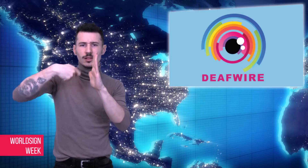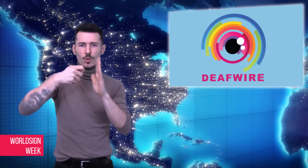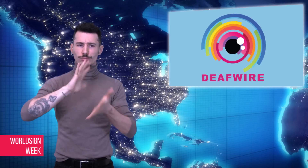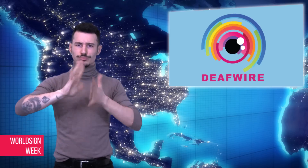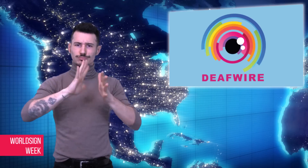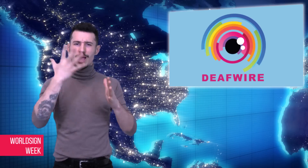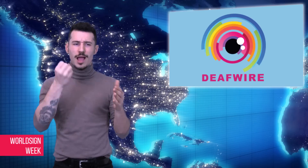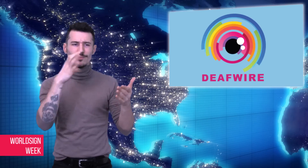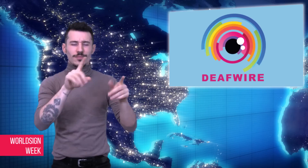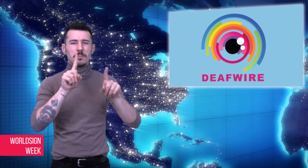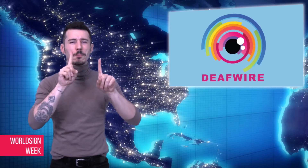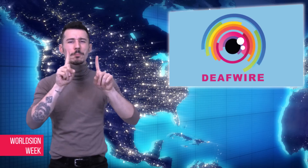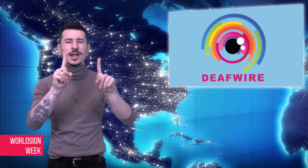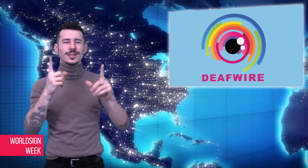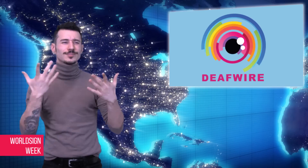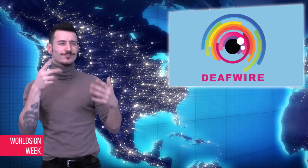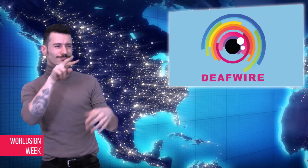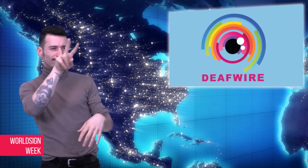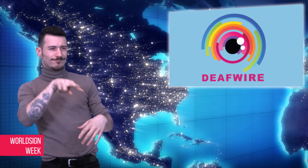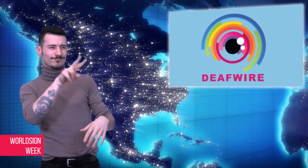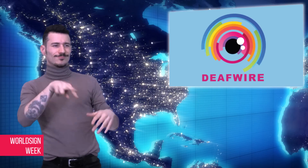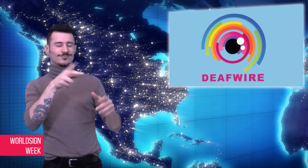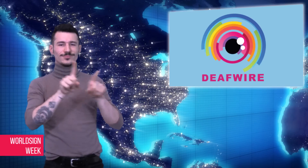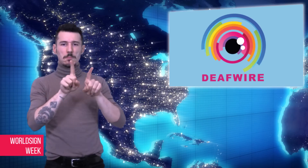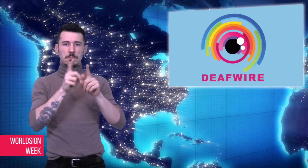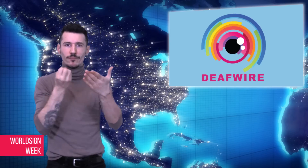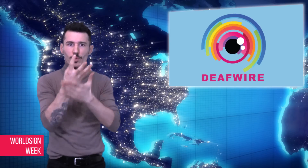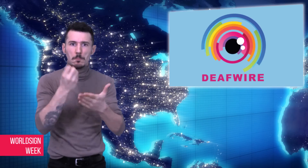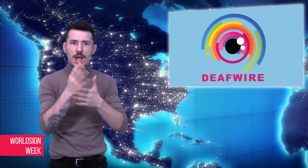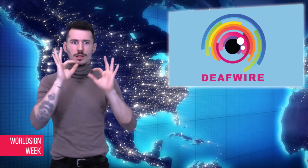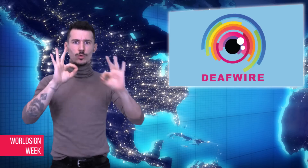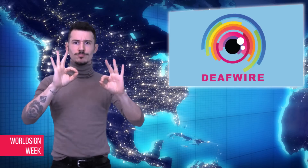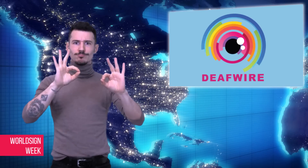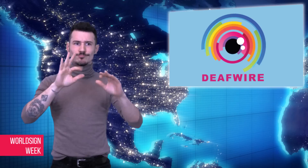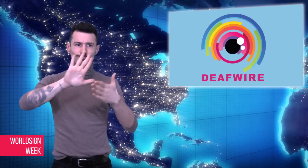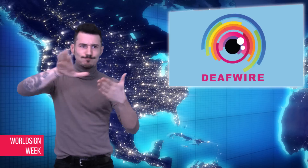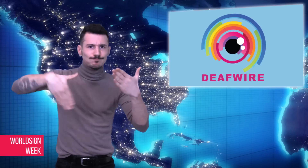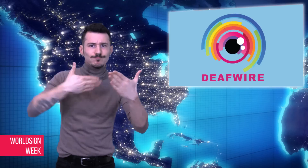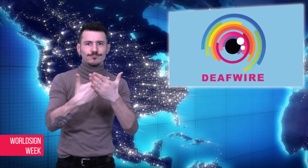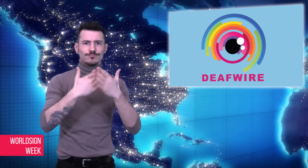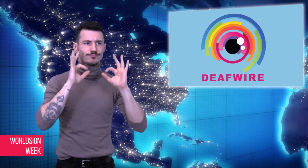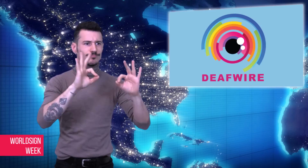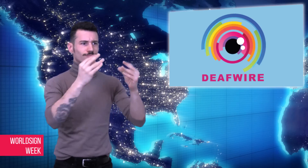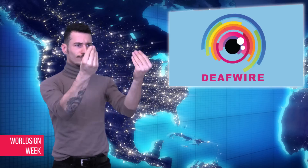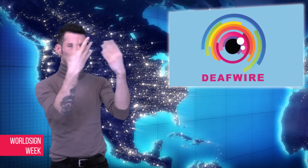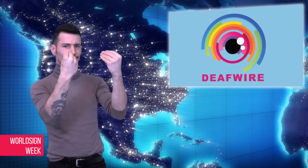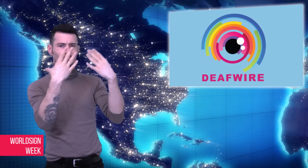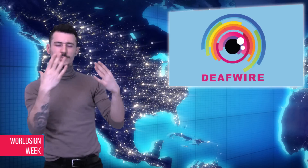still have bad experiences accessing